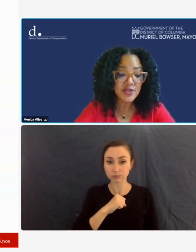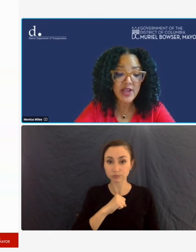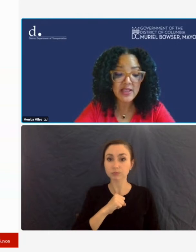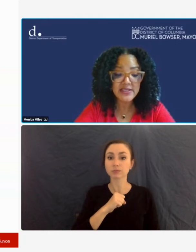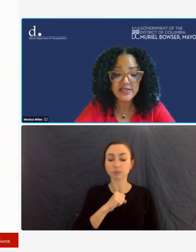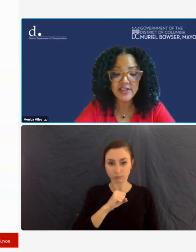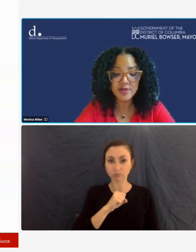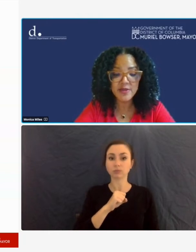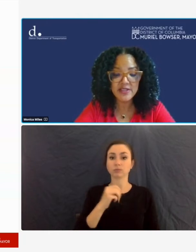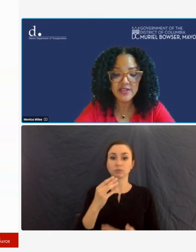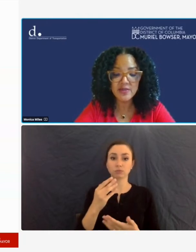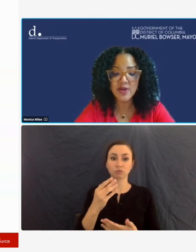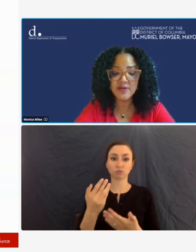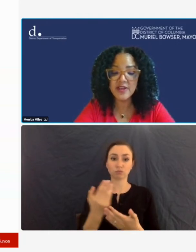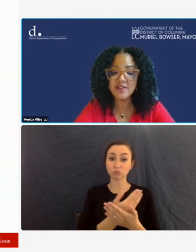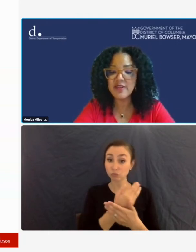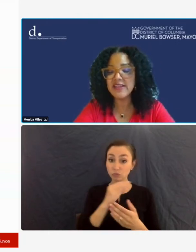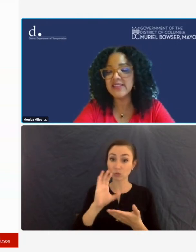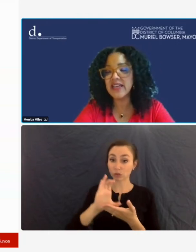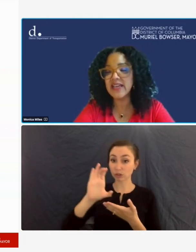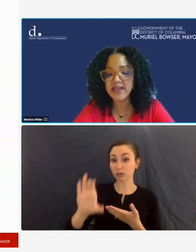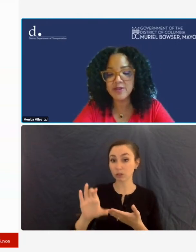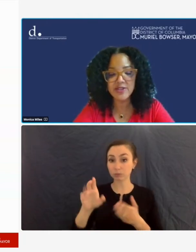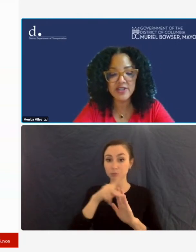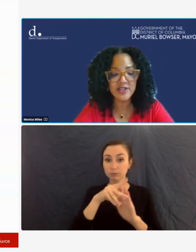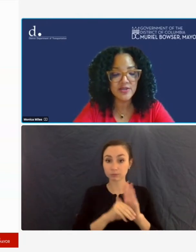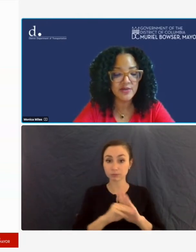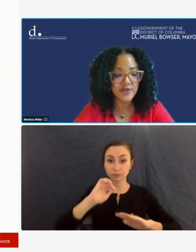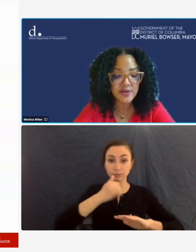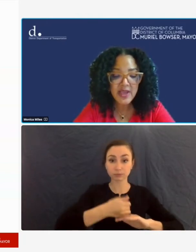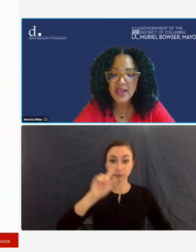policies are implemented where the government has not had an opportunity to review and it